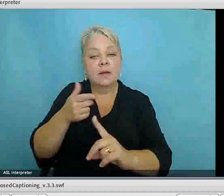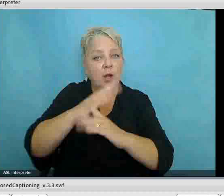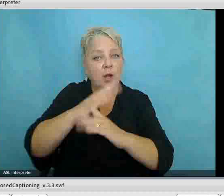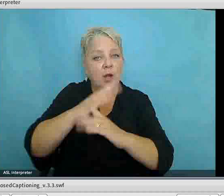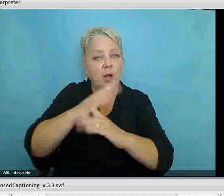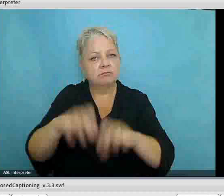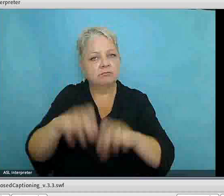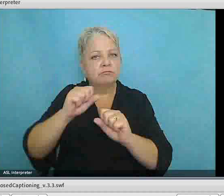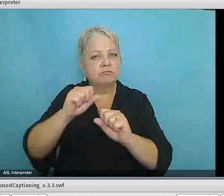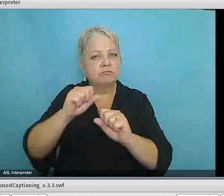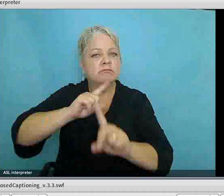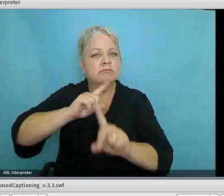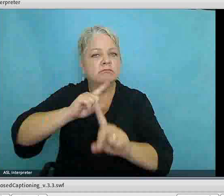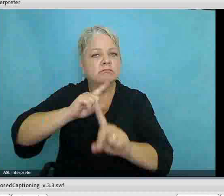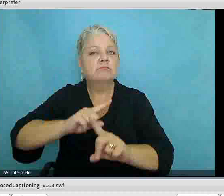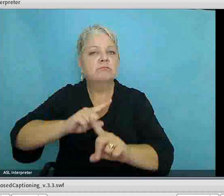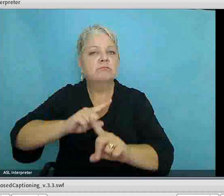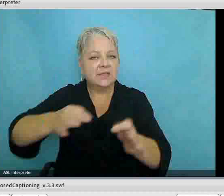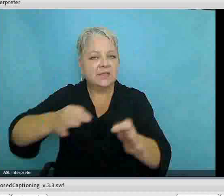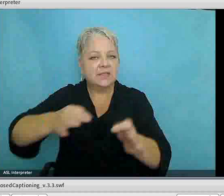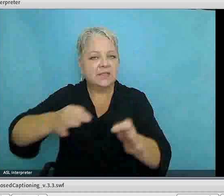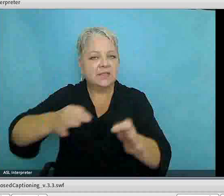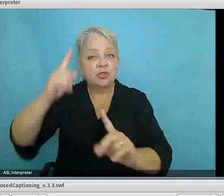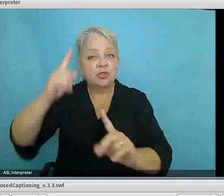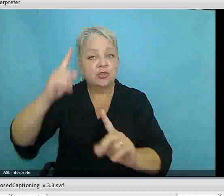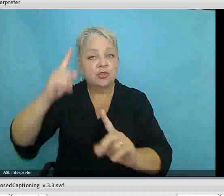directly with that person as well as the member.